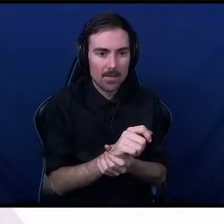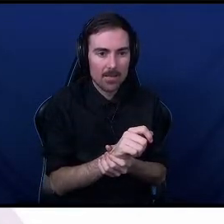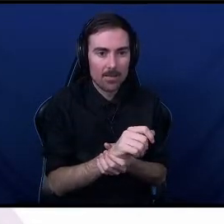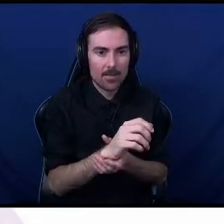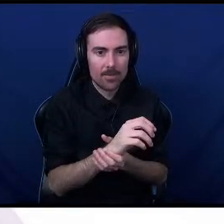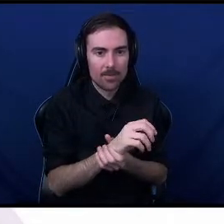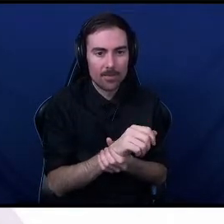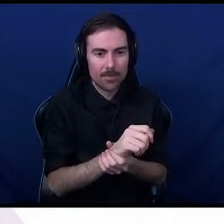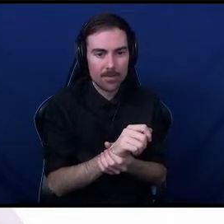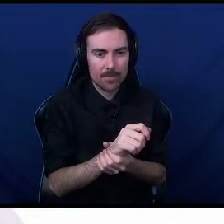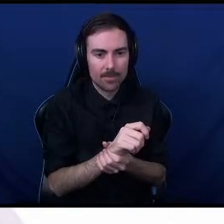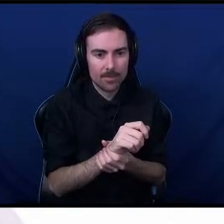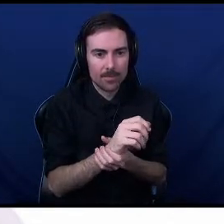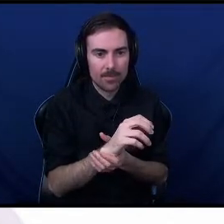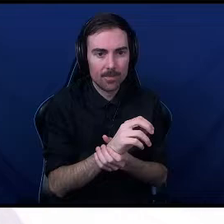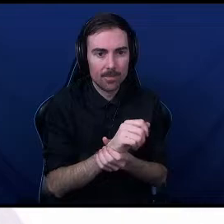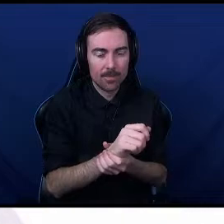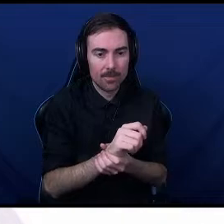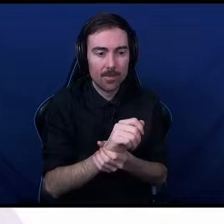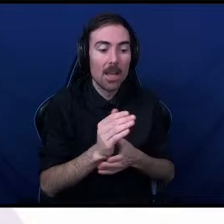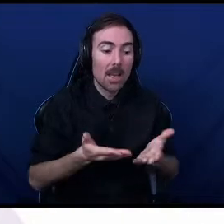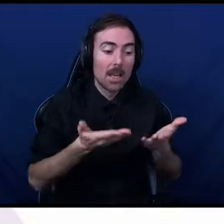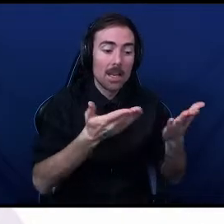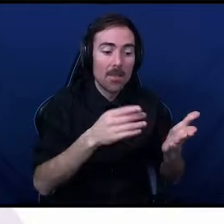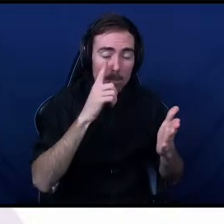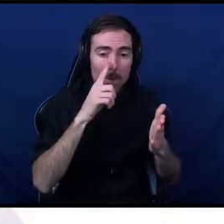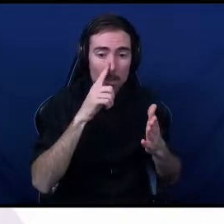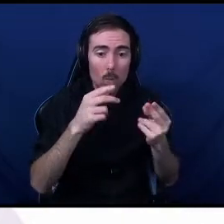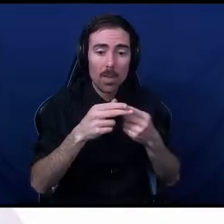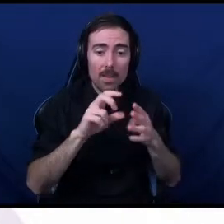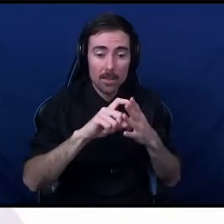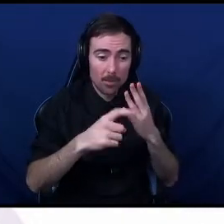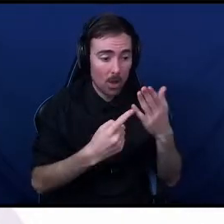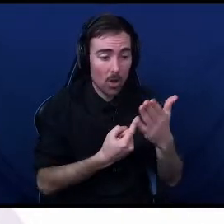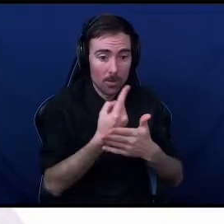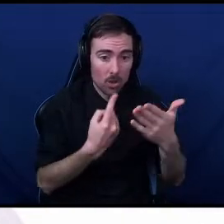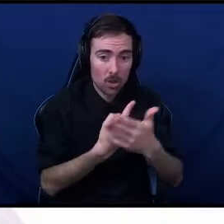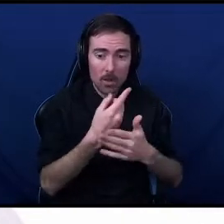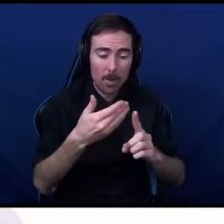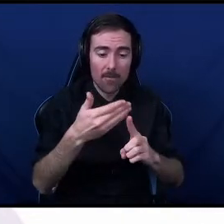and give them those opportunities with those technologies, before even a pandemic came along, you were